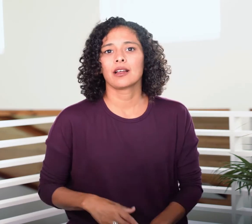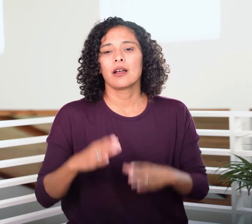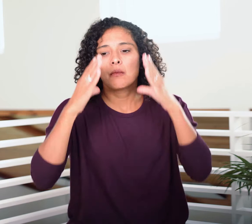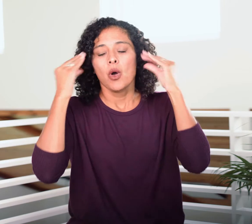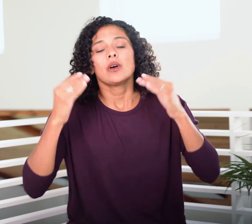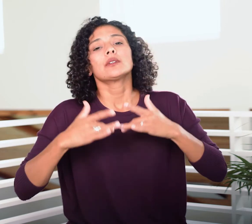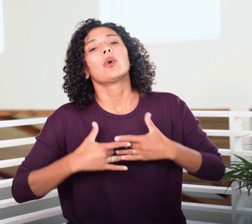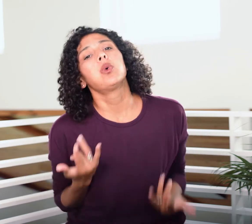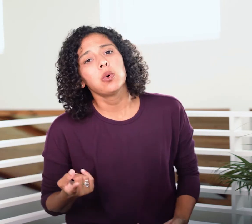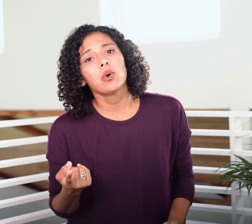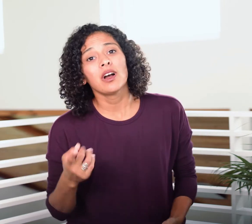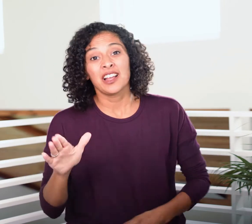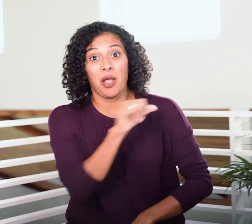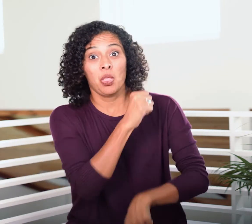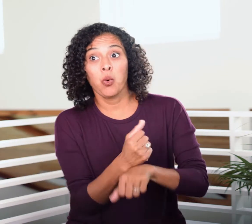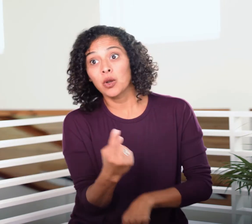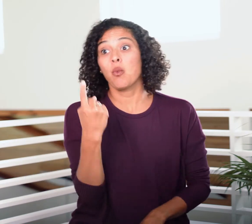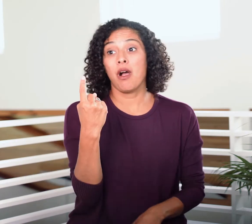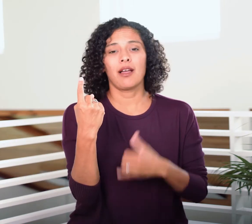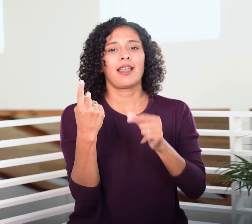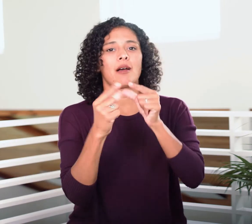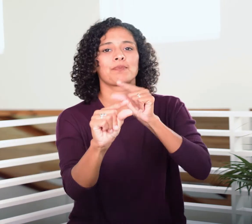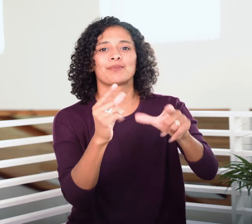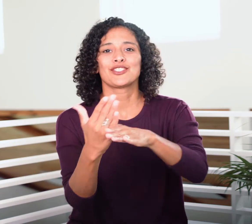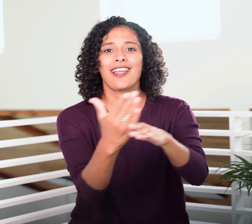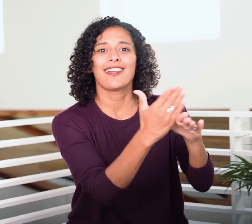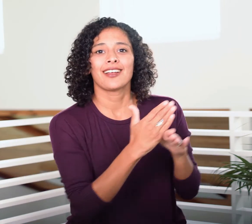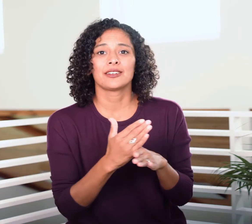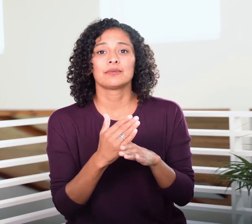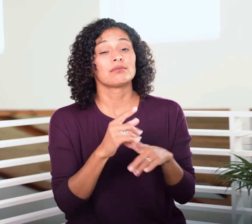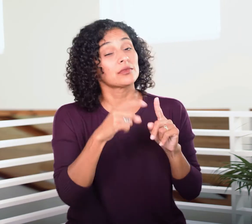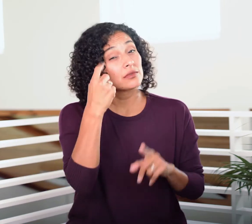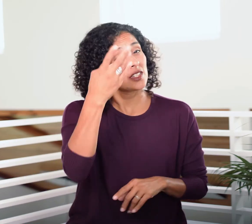Moses is thrilled to share authority with these leaders, even though